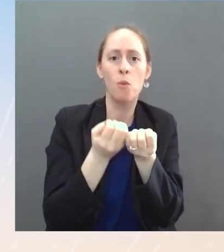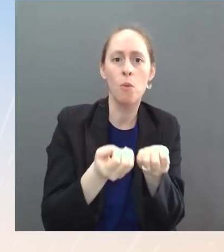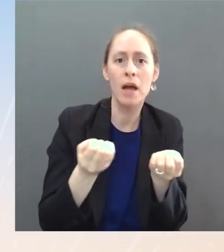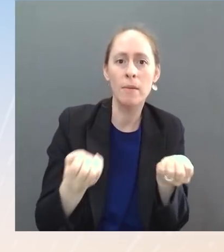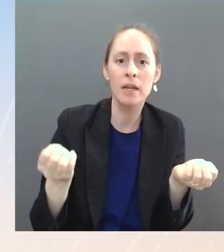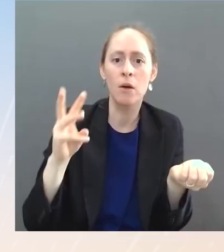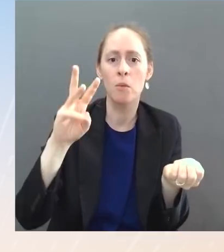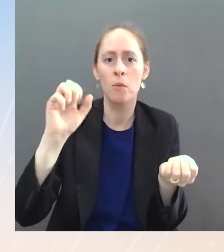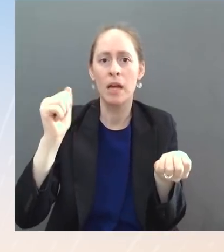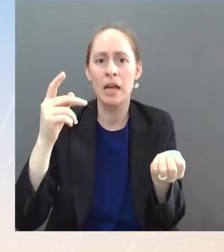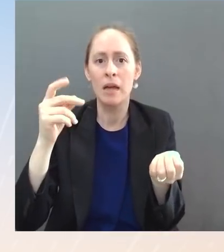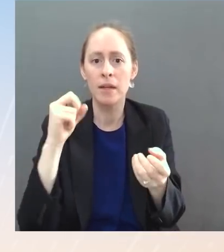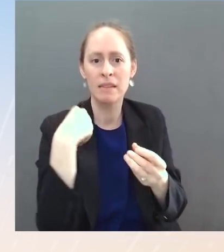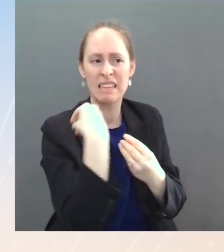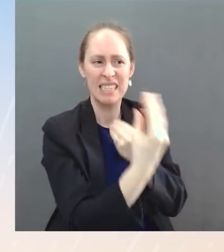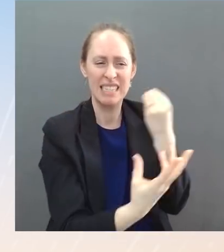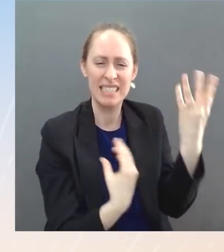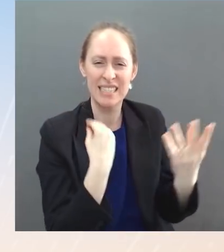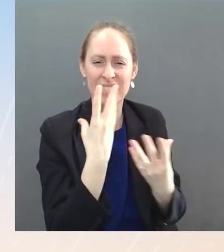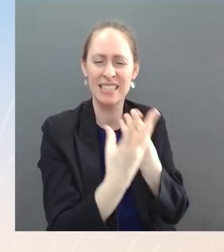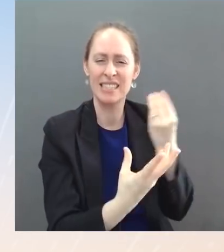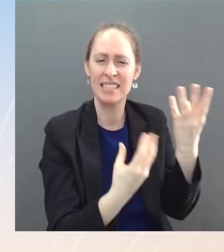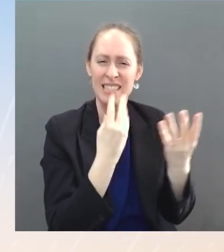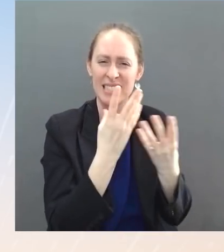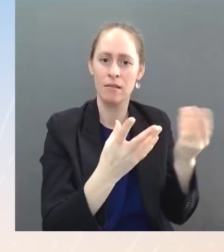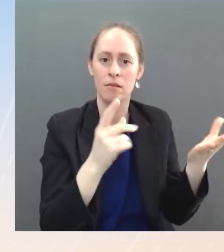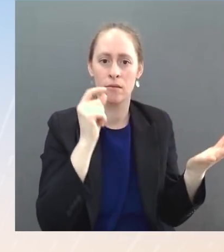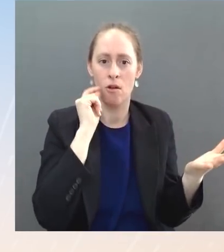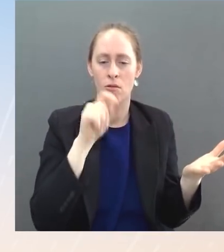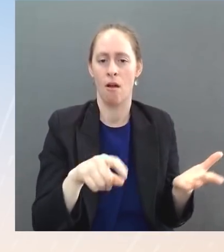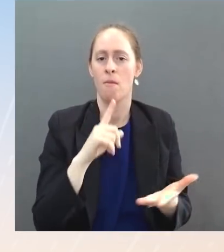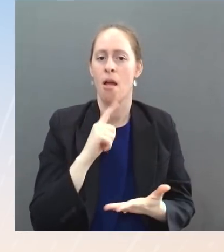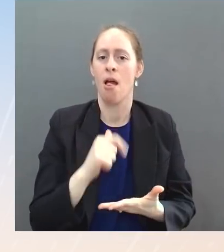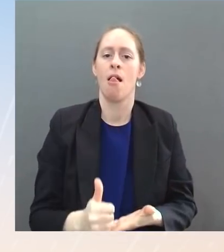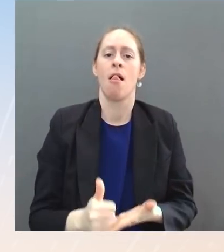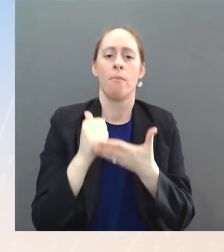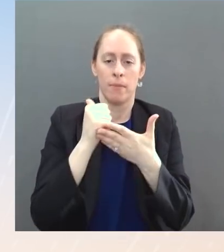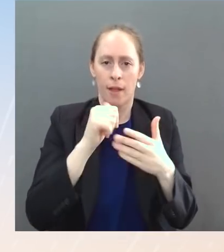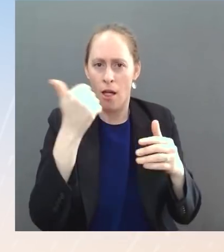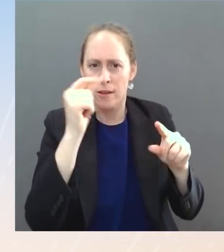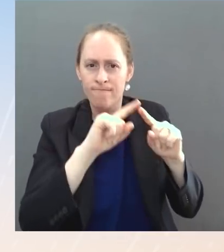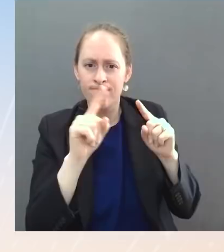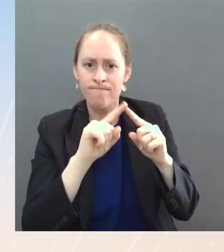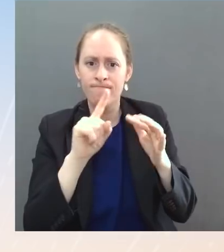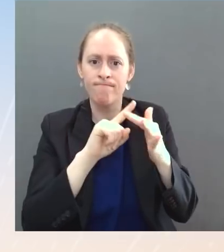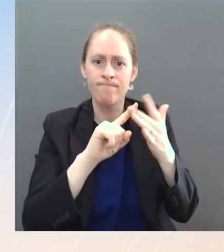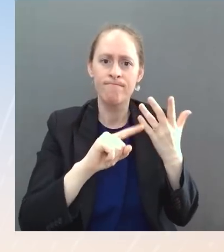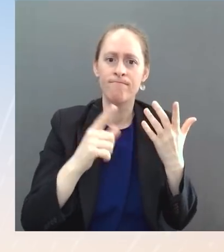and multiple other types of arms and munitions. The administration is working around the clock